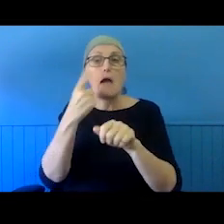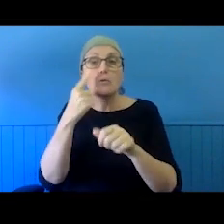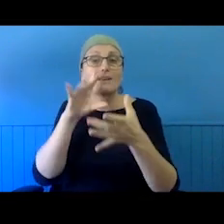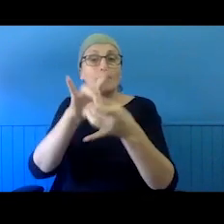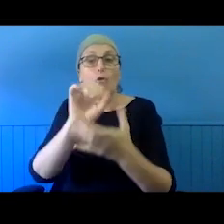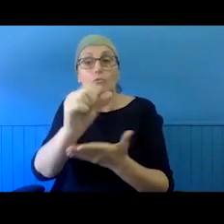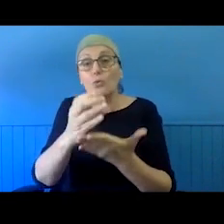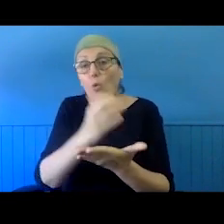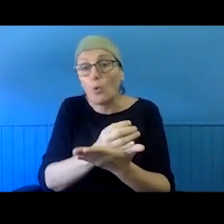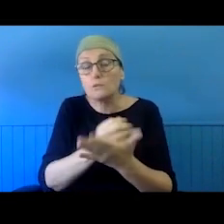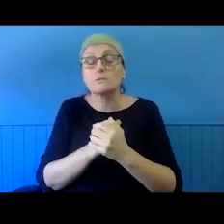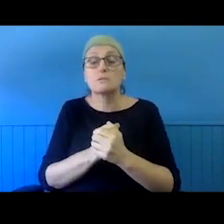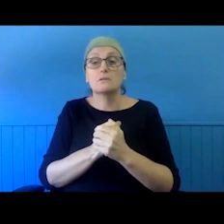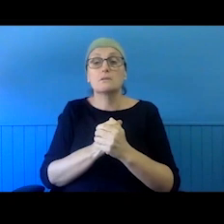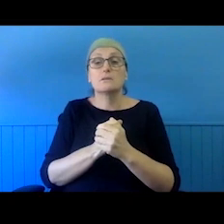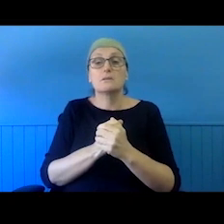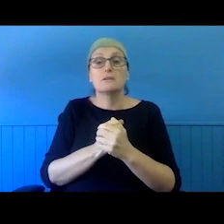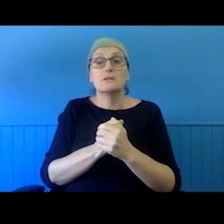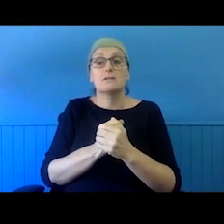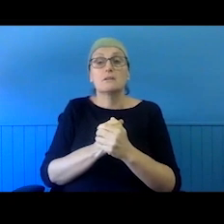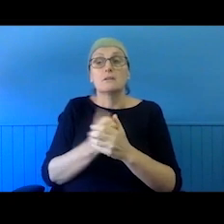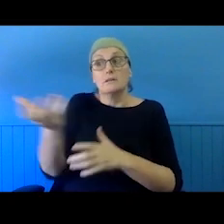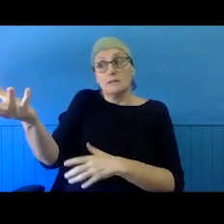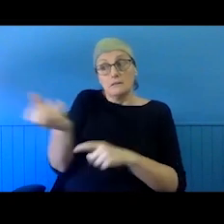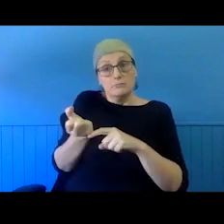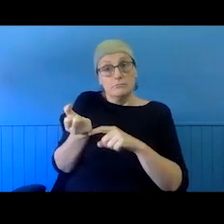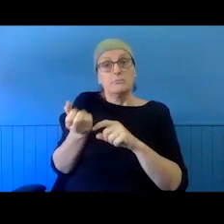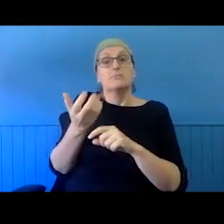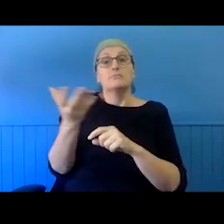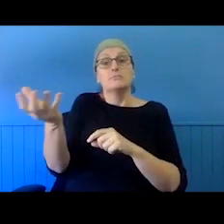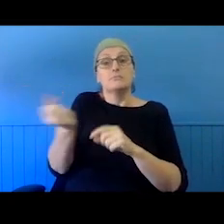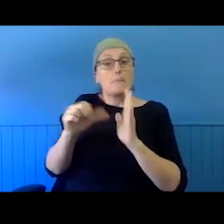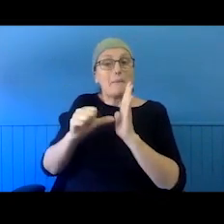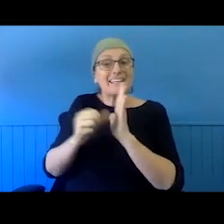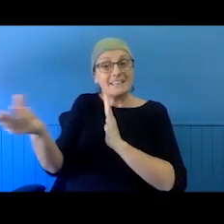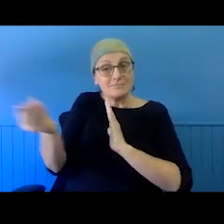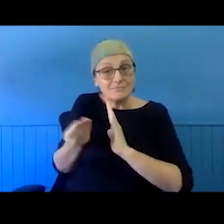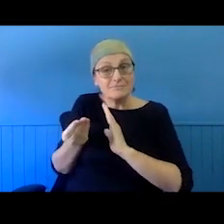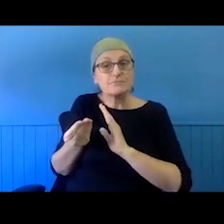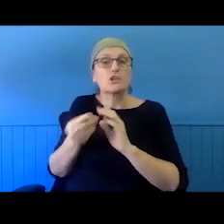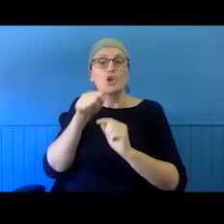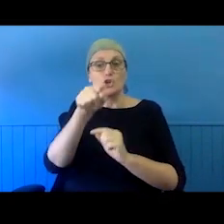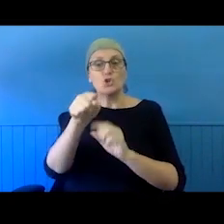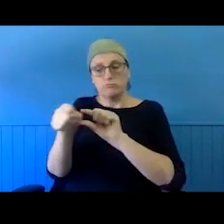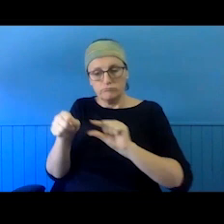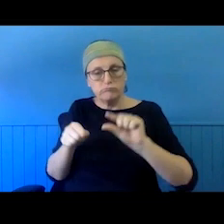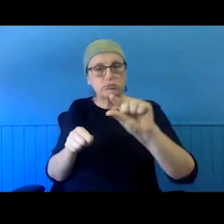anybody. But if you sell that course directly, say, through your own website or to your own social following, and you generate the